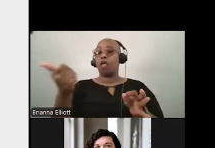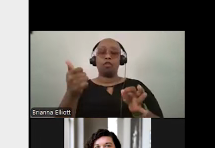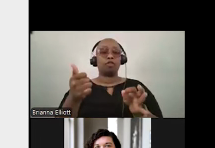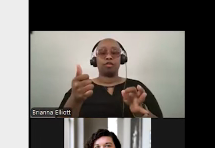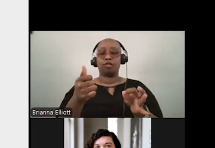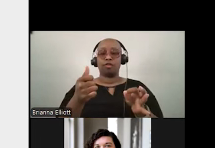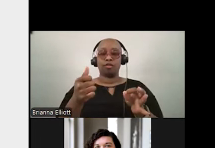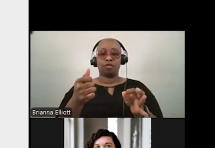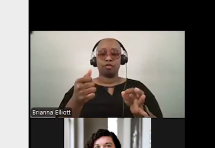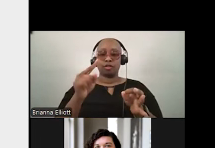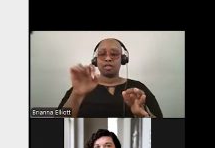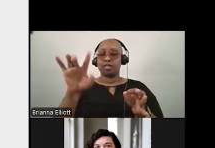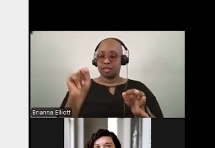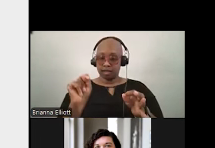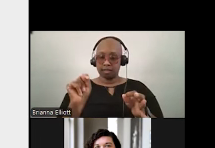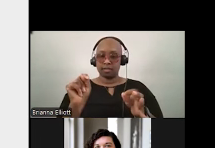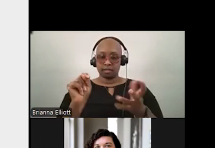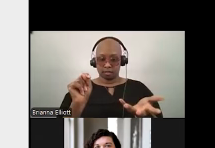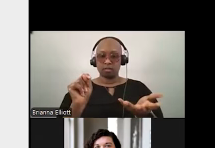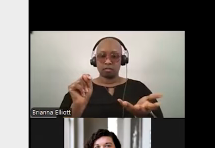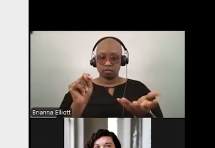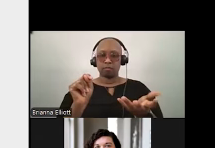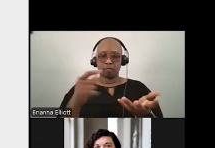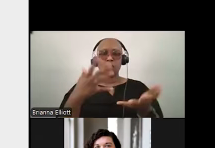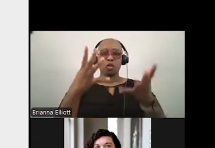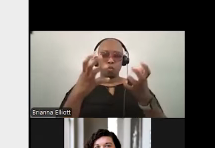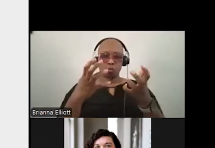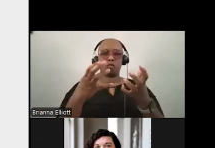and by program is this way. And you're really going to want to be able to describe that table